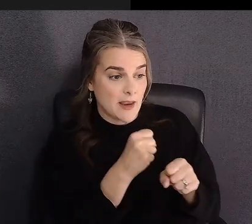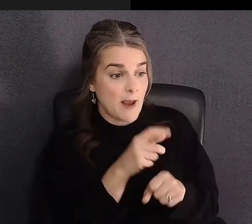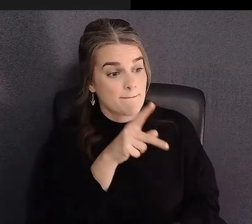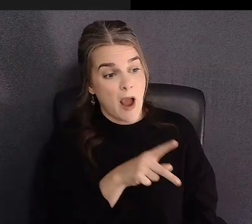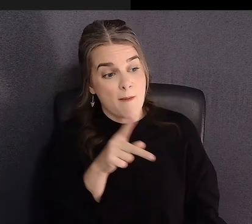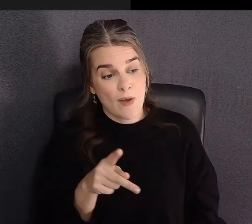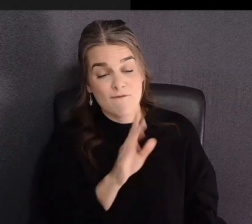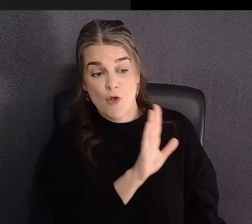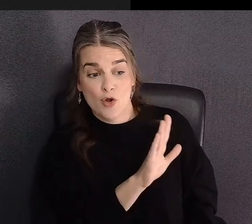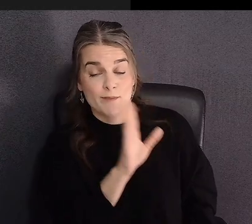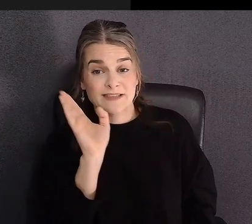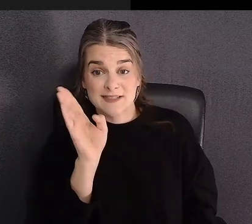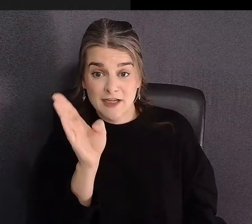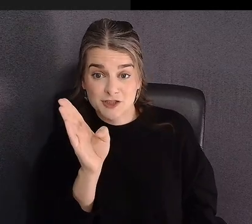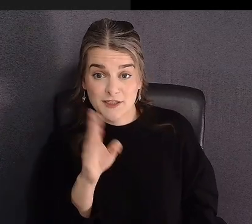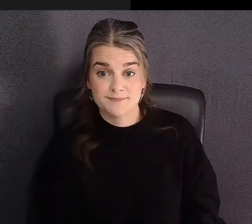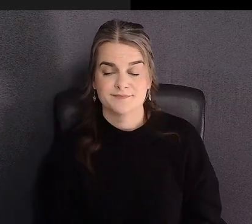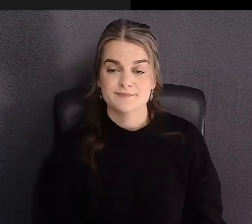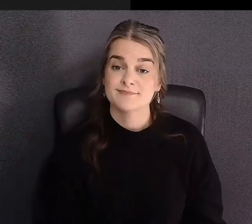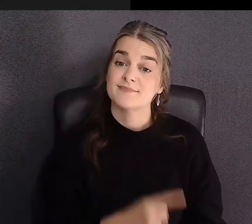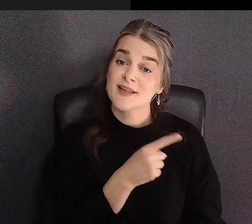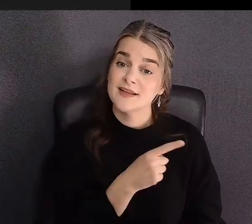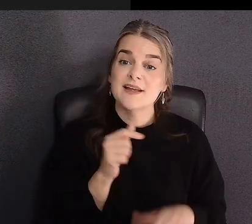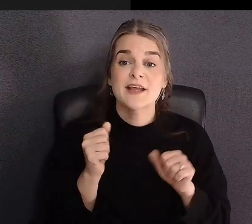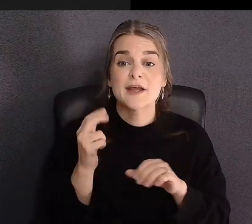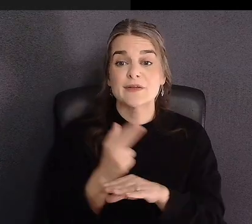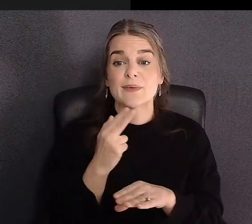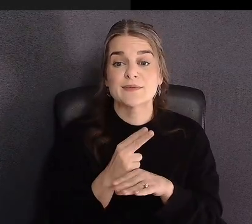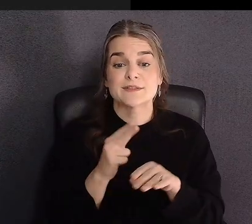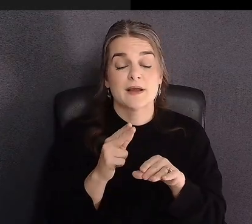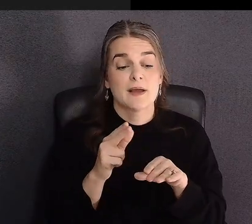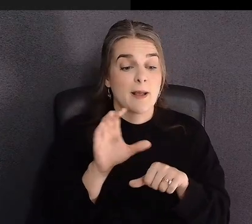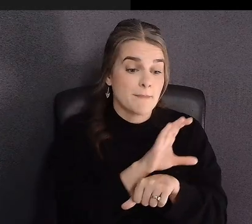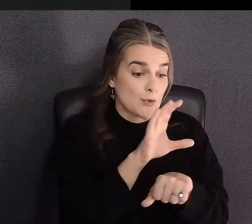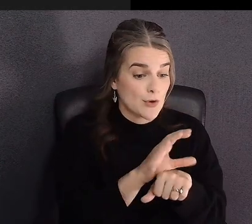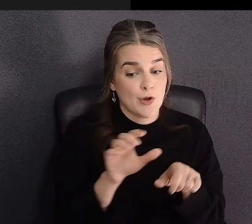And she can use the computer and keyboard and mouse and everything.